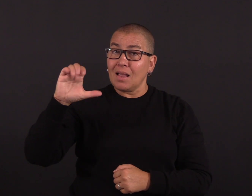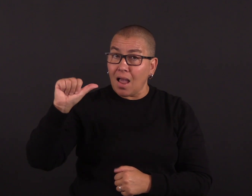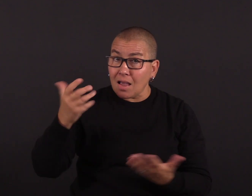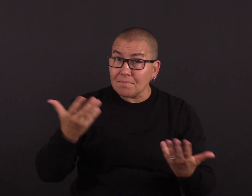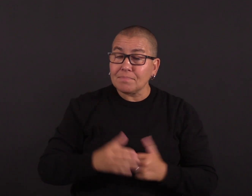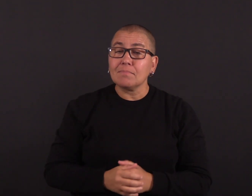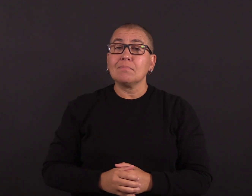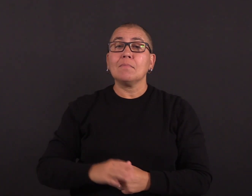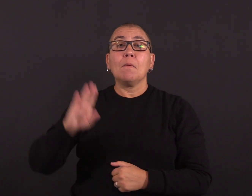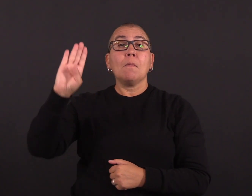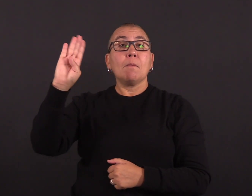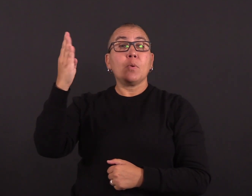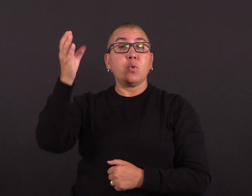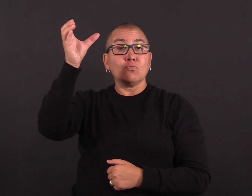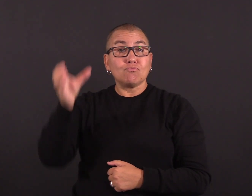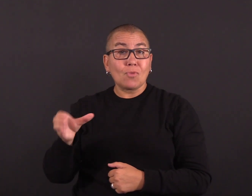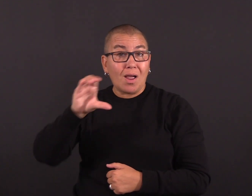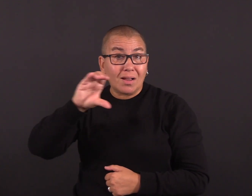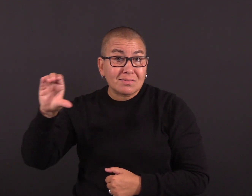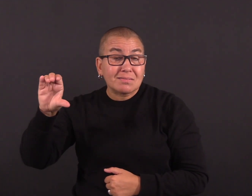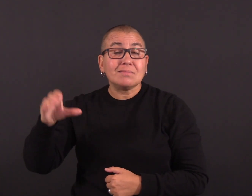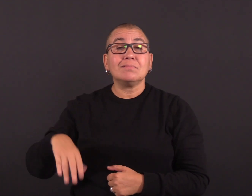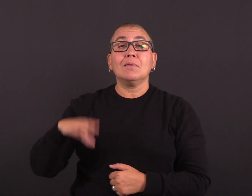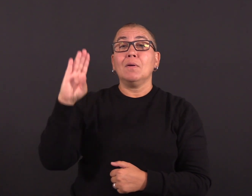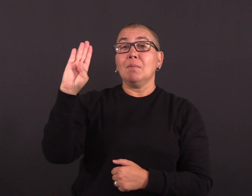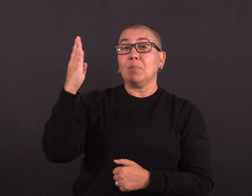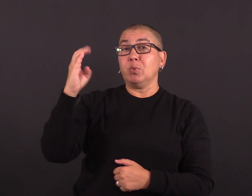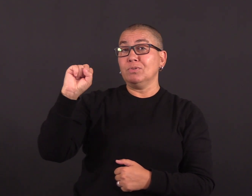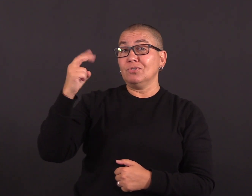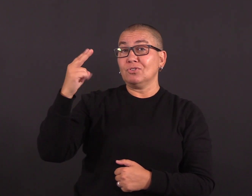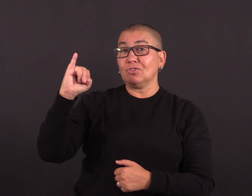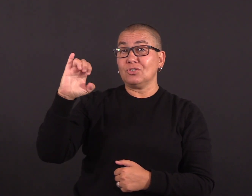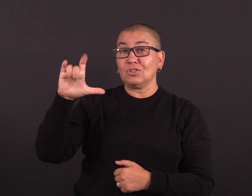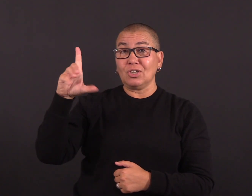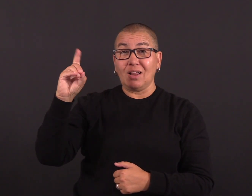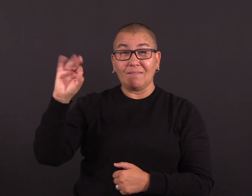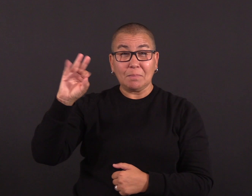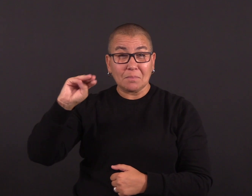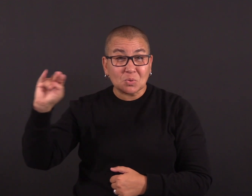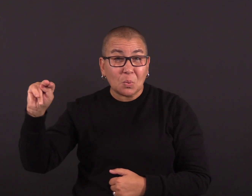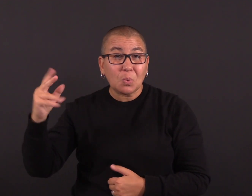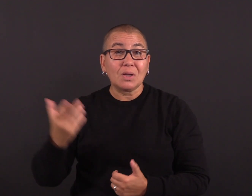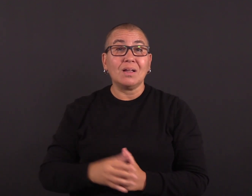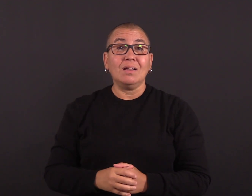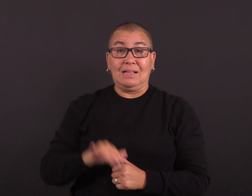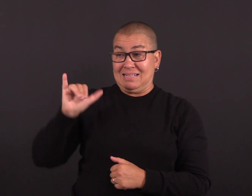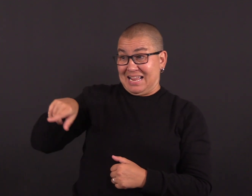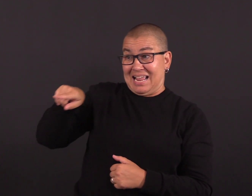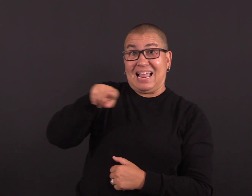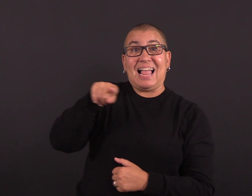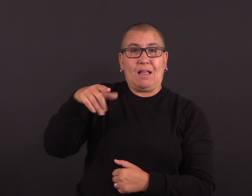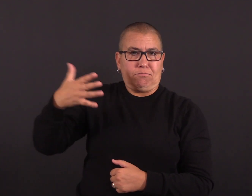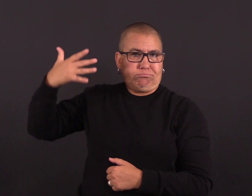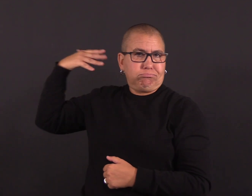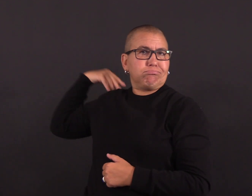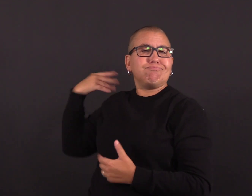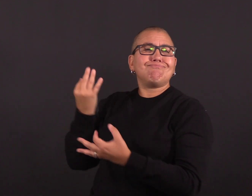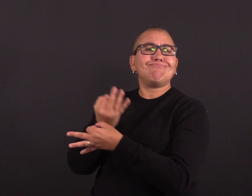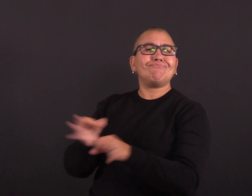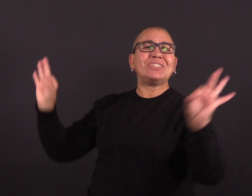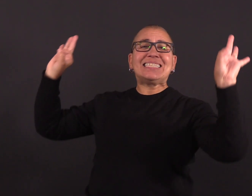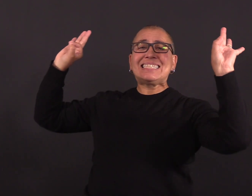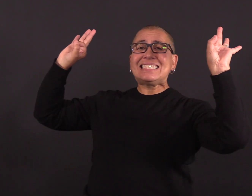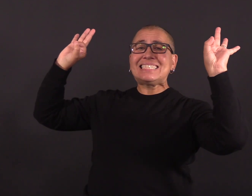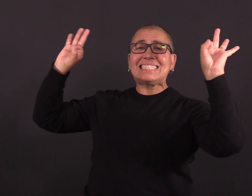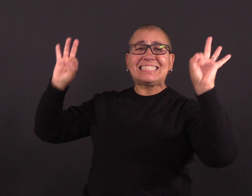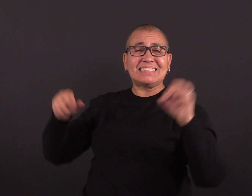services that qualify for 100% coverage when patients receive them from in-network providers.